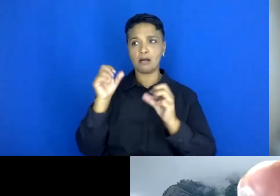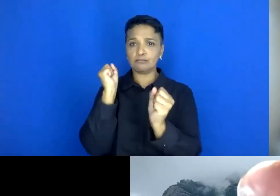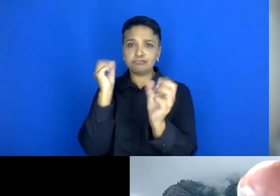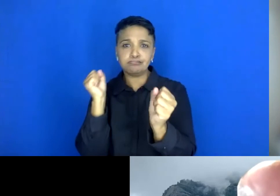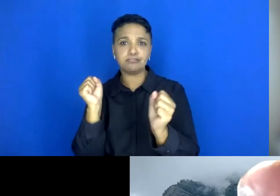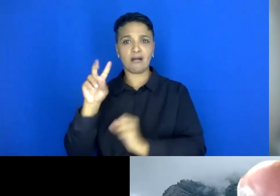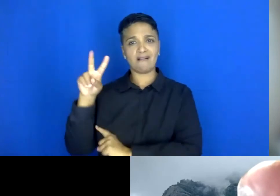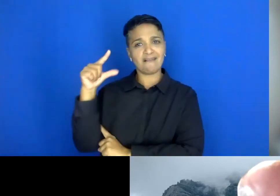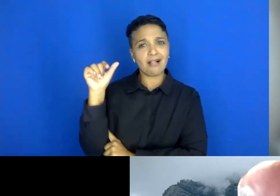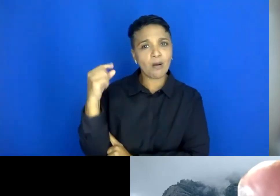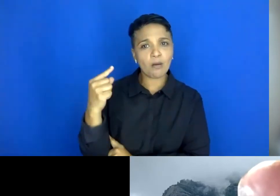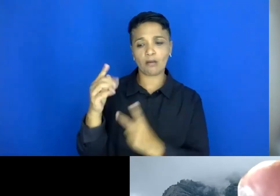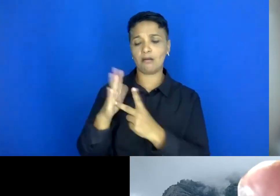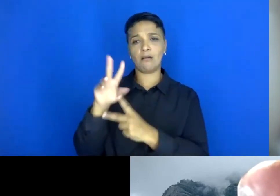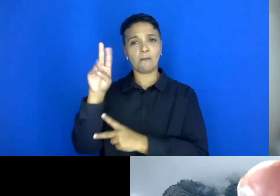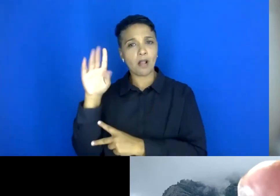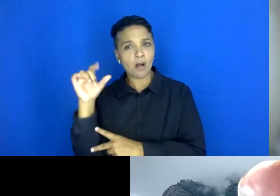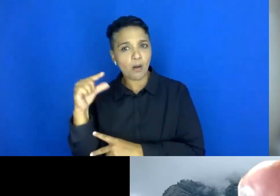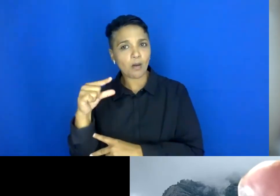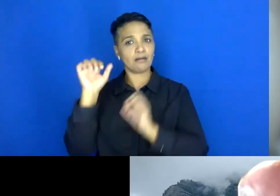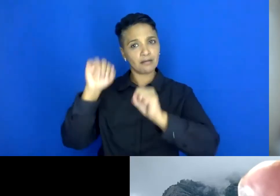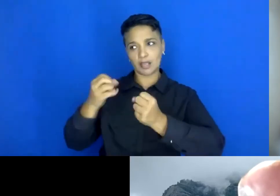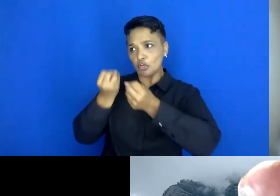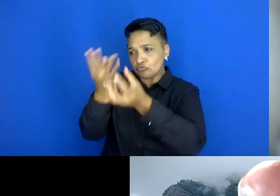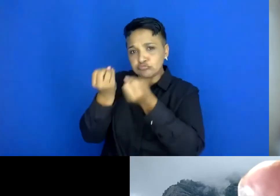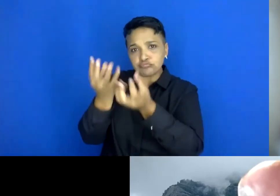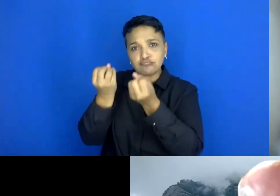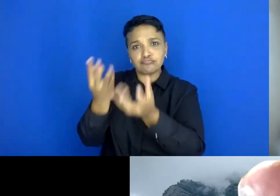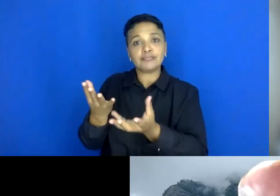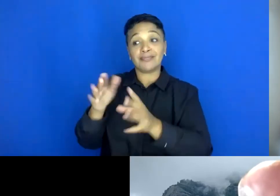advice and role modeling to influence peers during covid19 lockdown